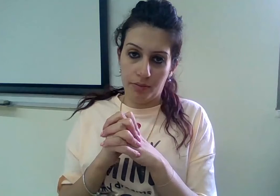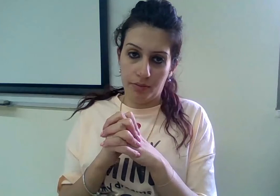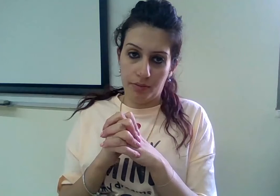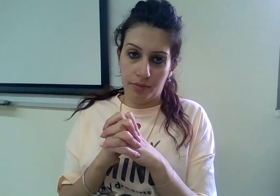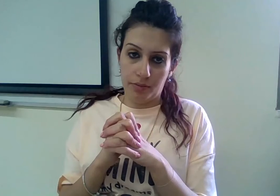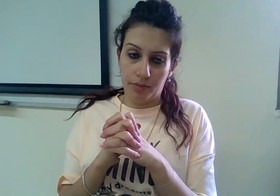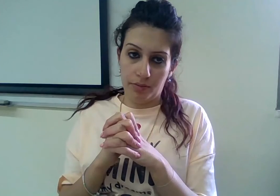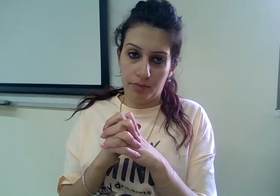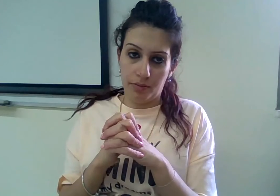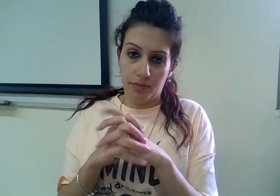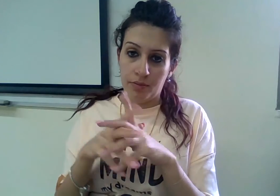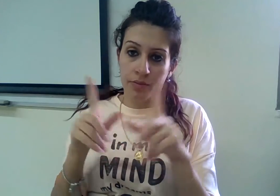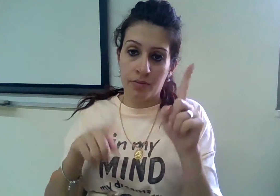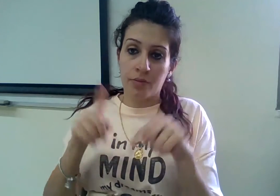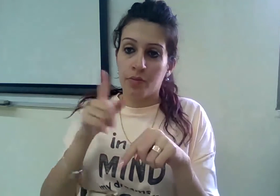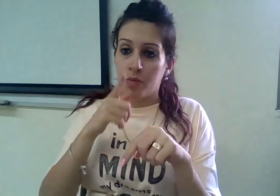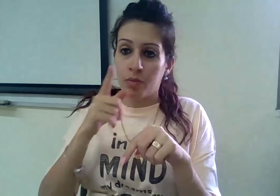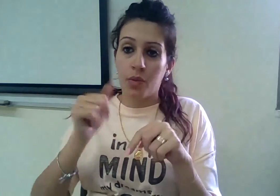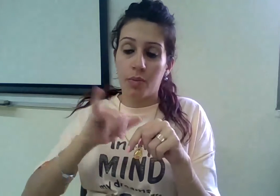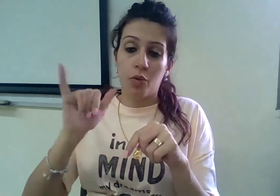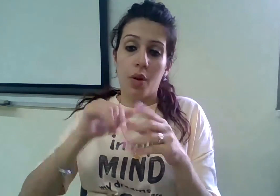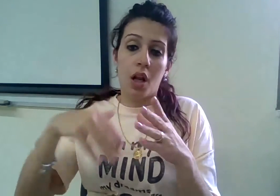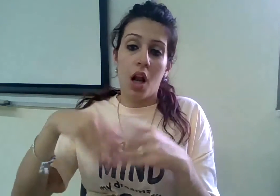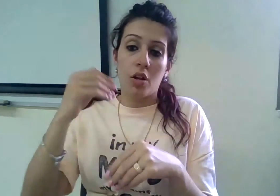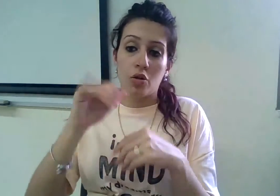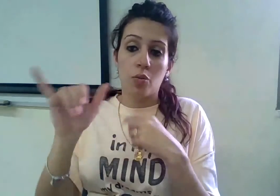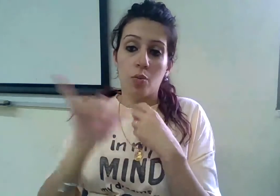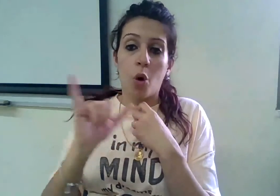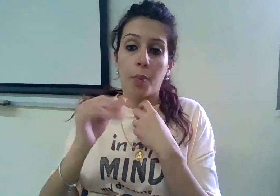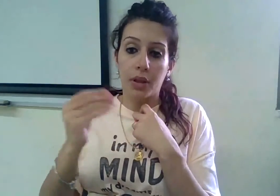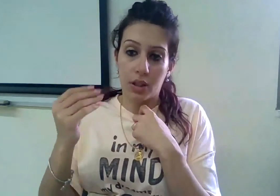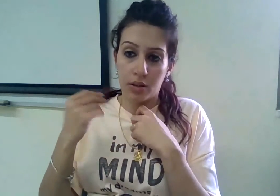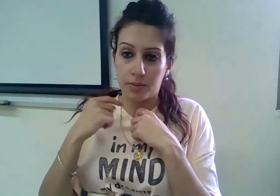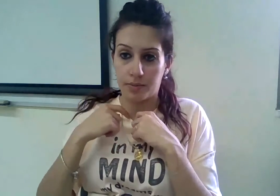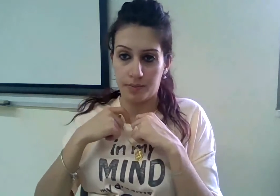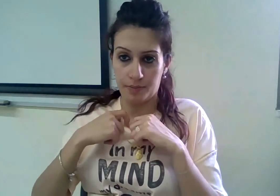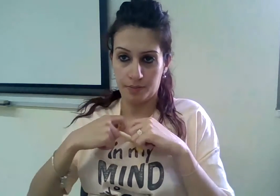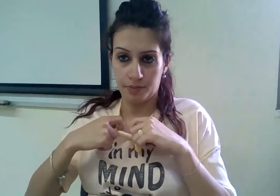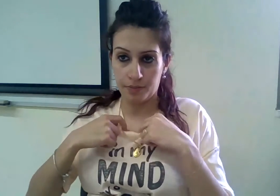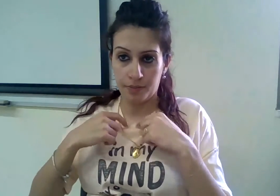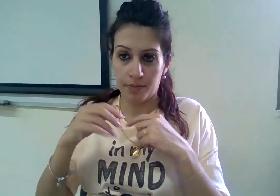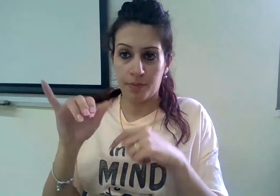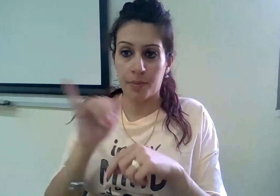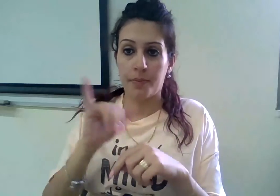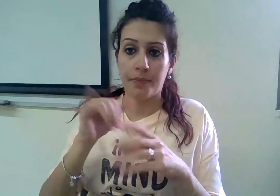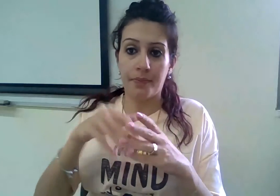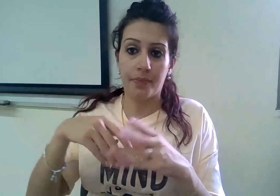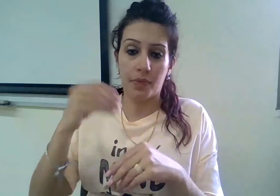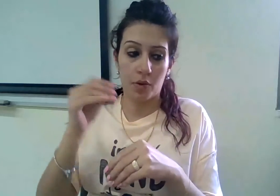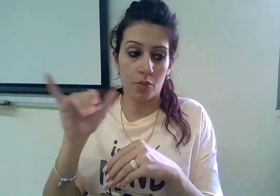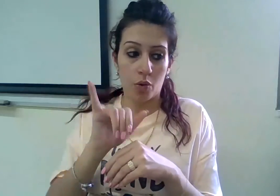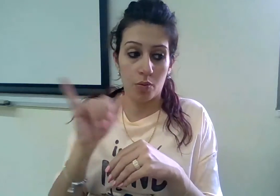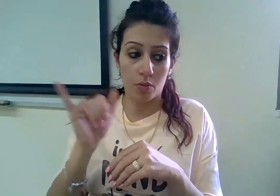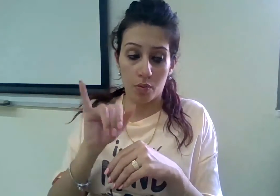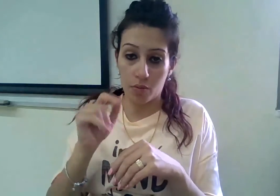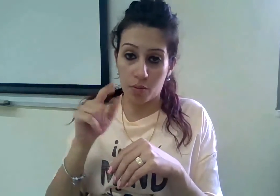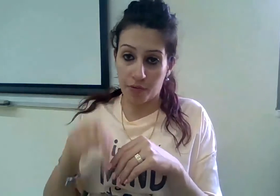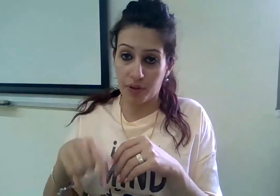One of the participants, this is the only question I have, and then I will hand over to David.